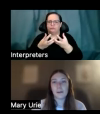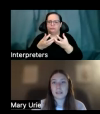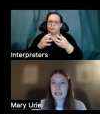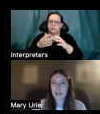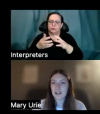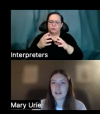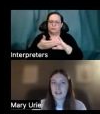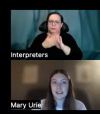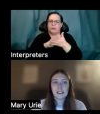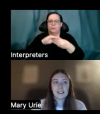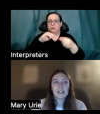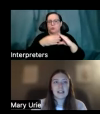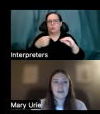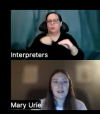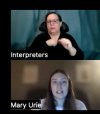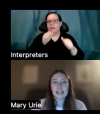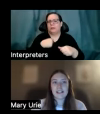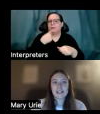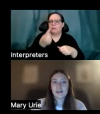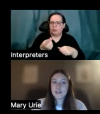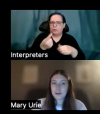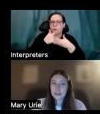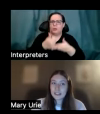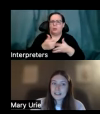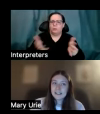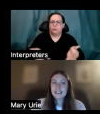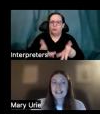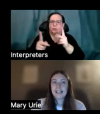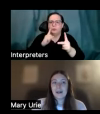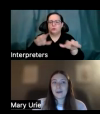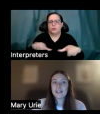them to action. Learning how to tell your story can help